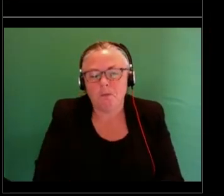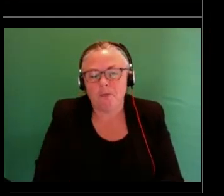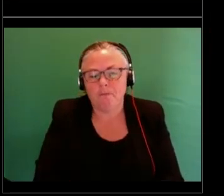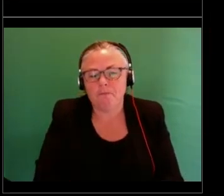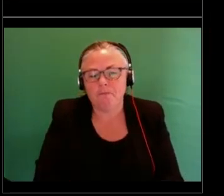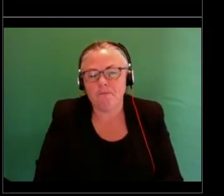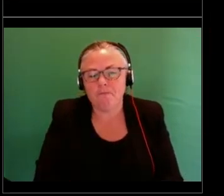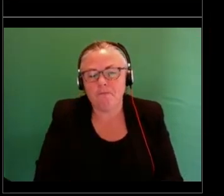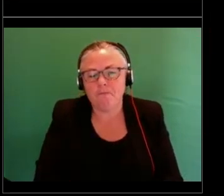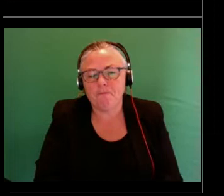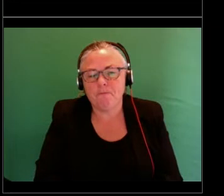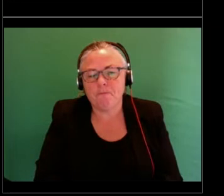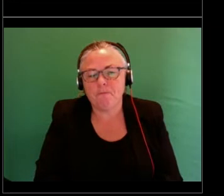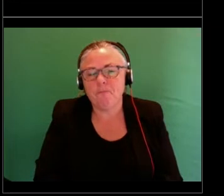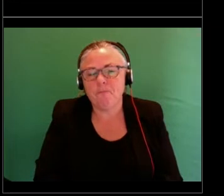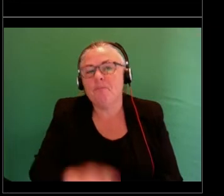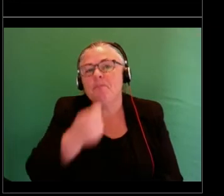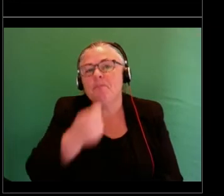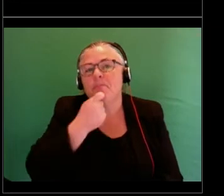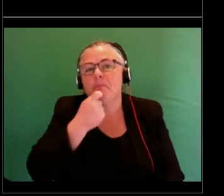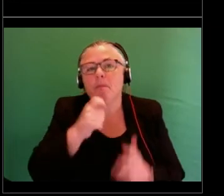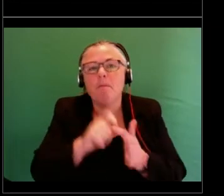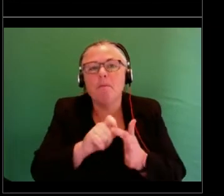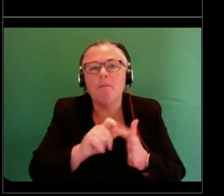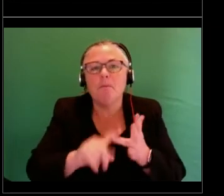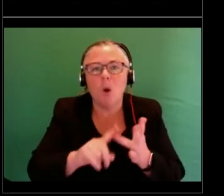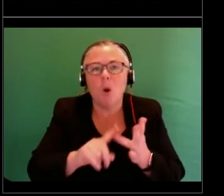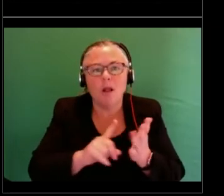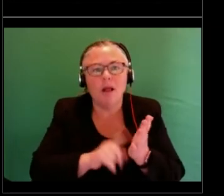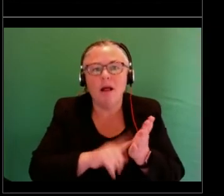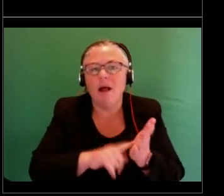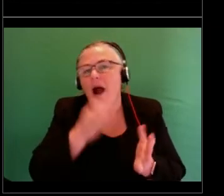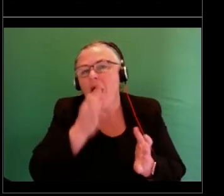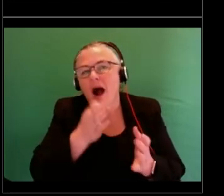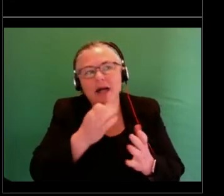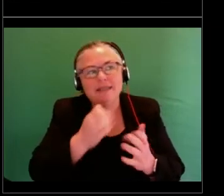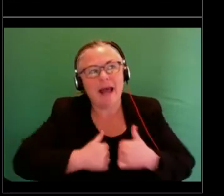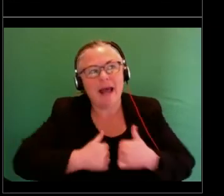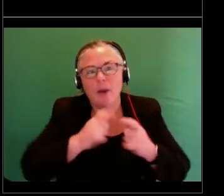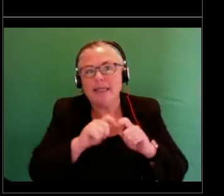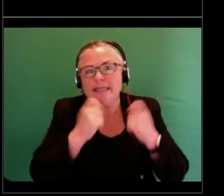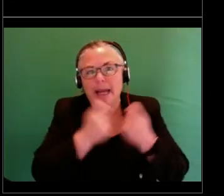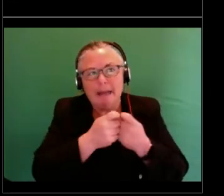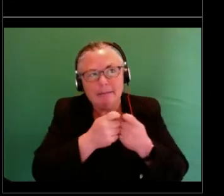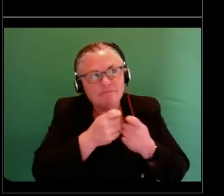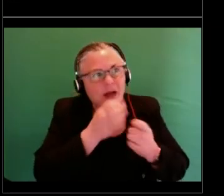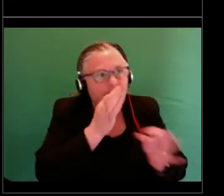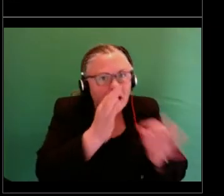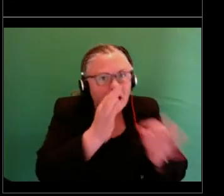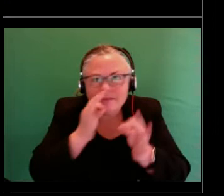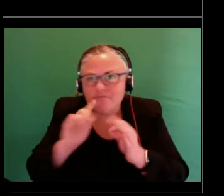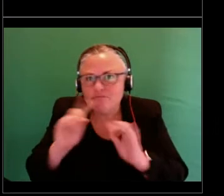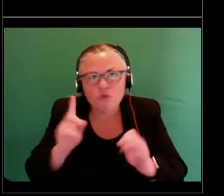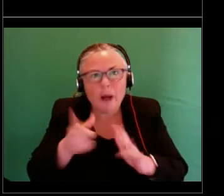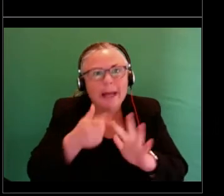really the need sometimes to sort of organise some child care arrangements if you do need to attend.